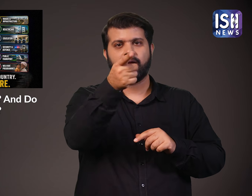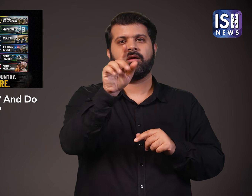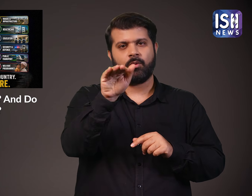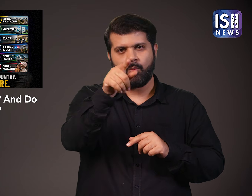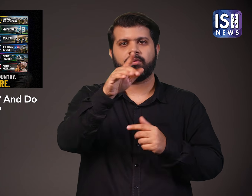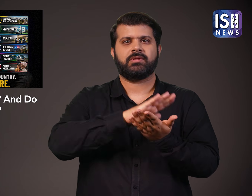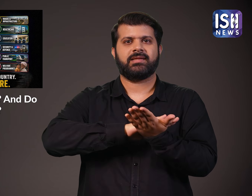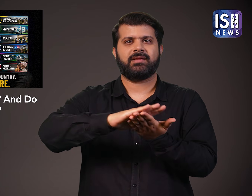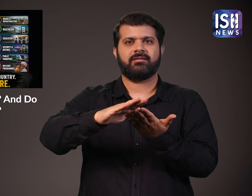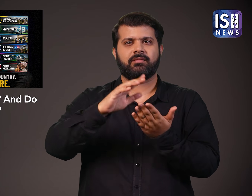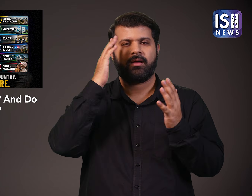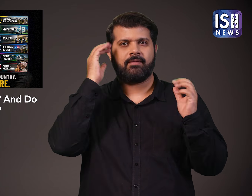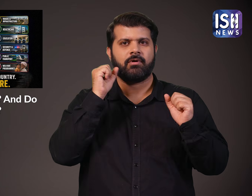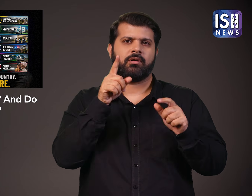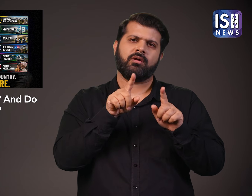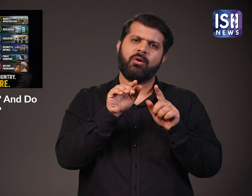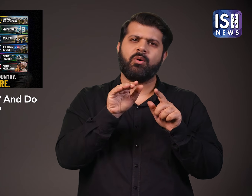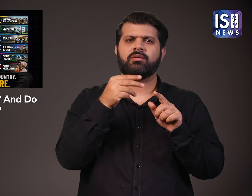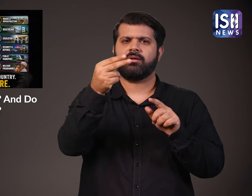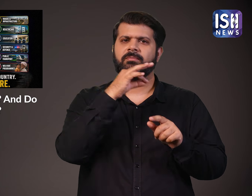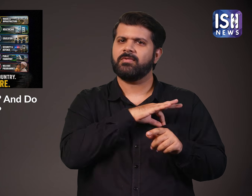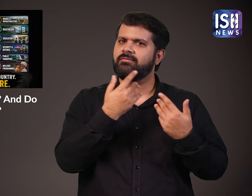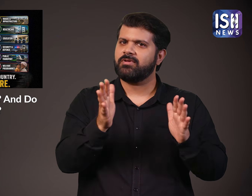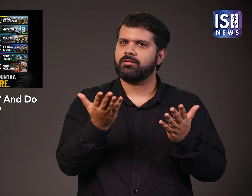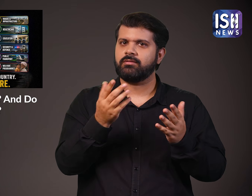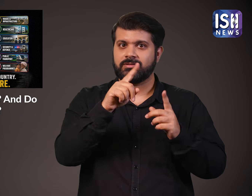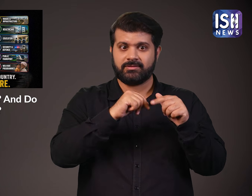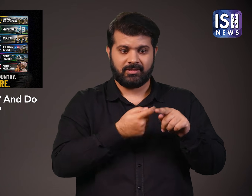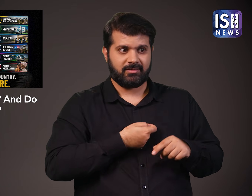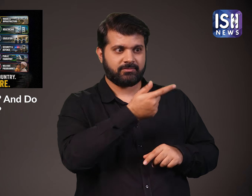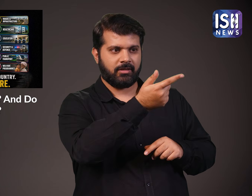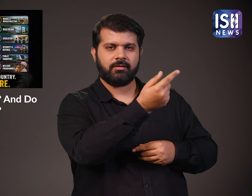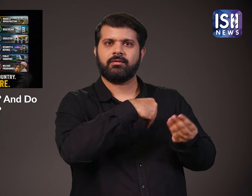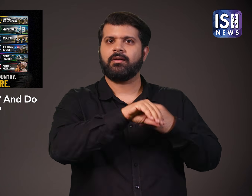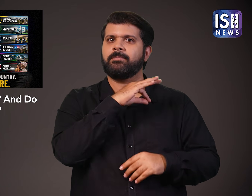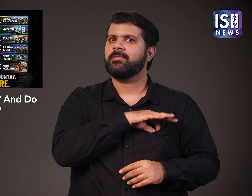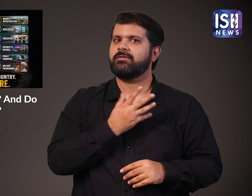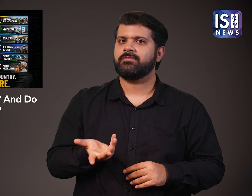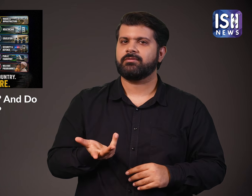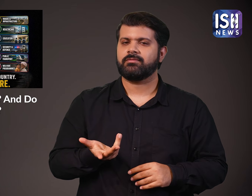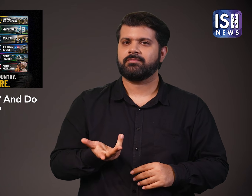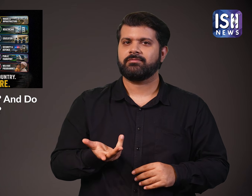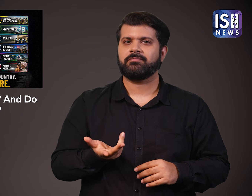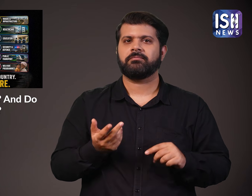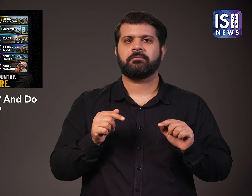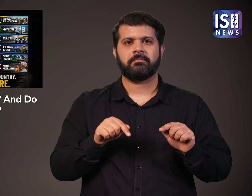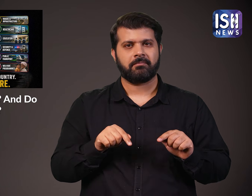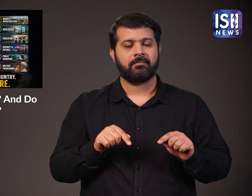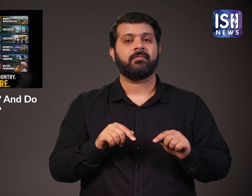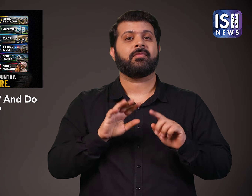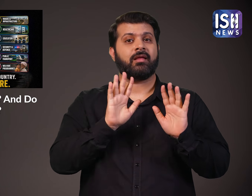The roads we use every day are maintained through the taxes we pay, which is one of the benefits of paying taxes.